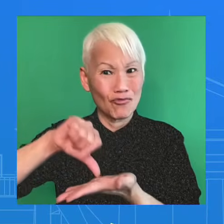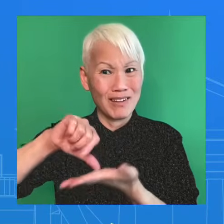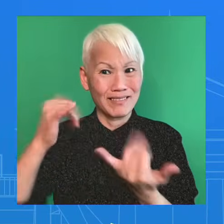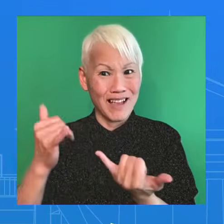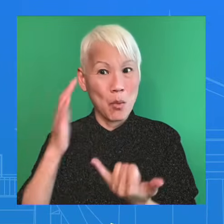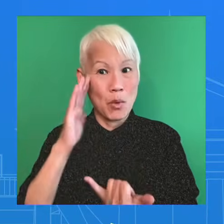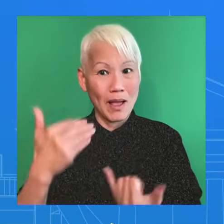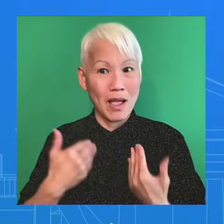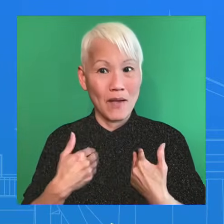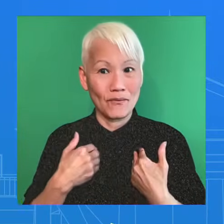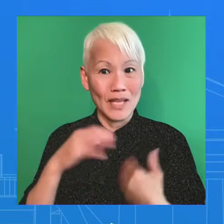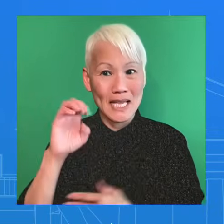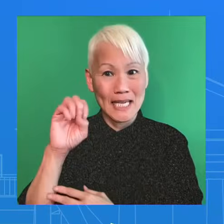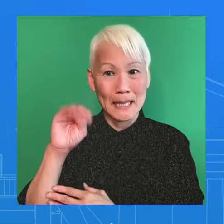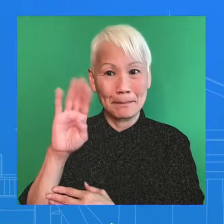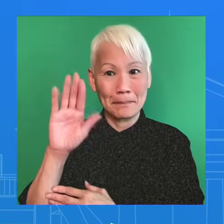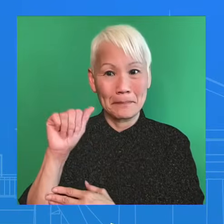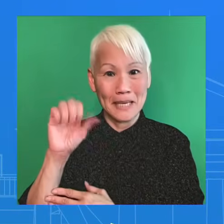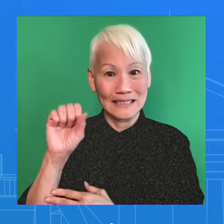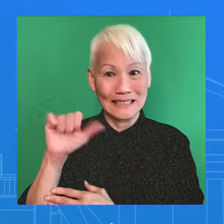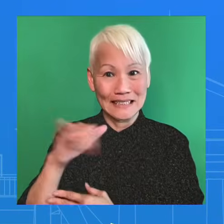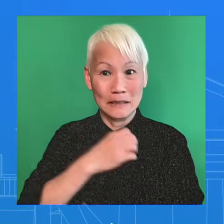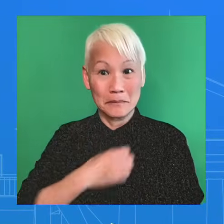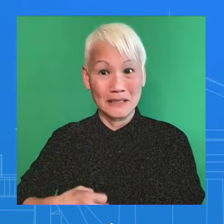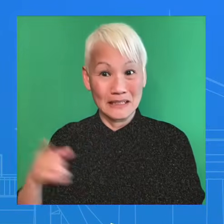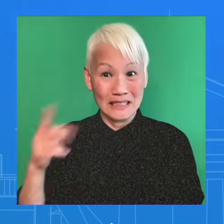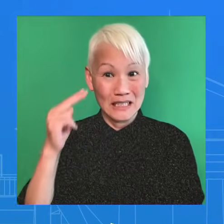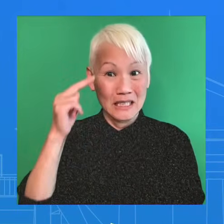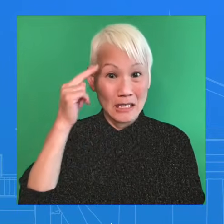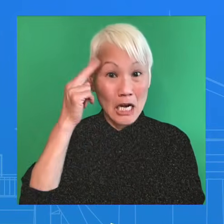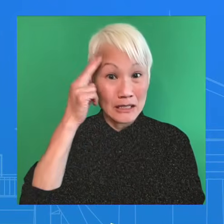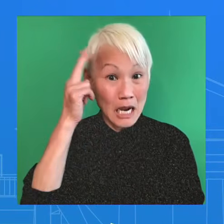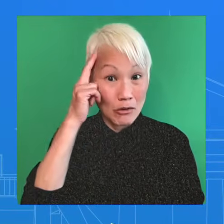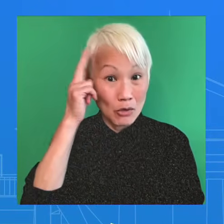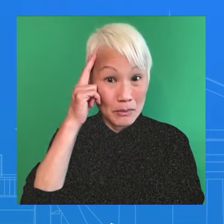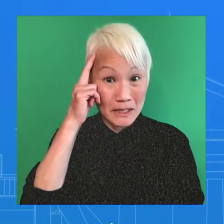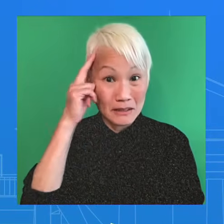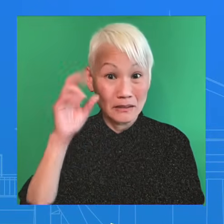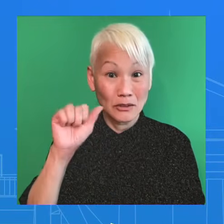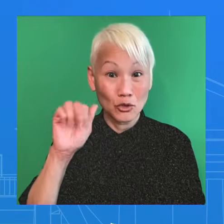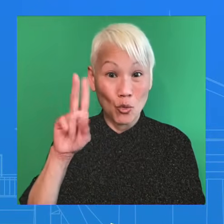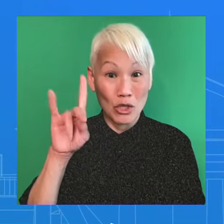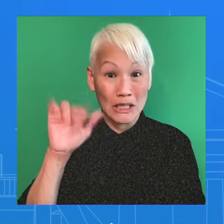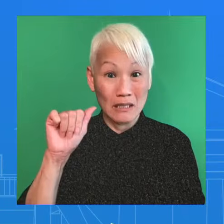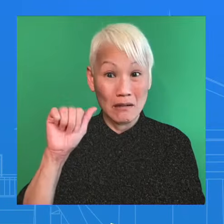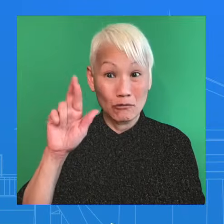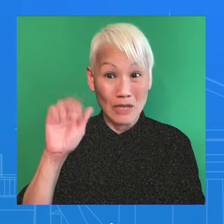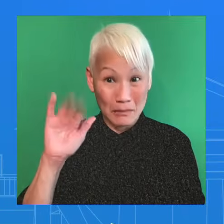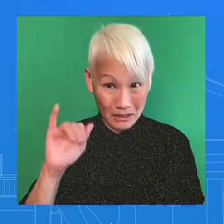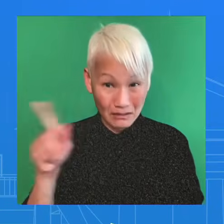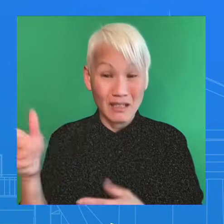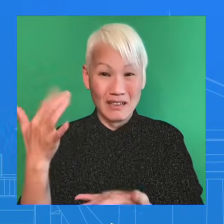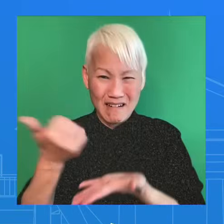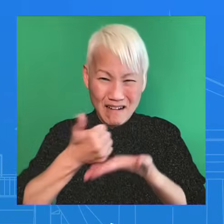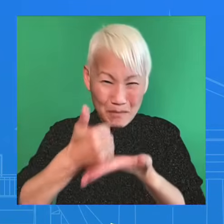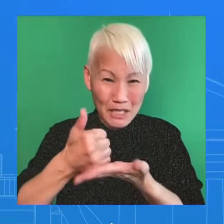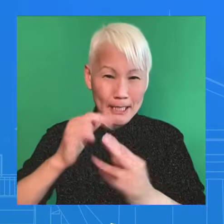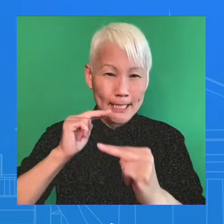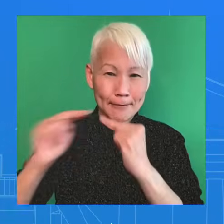and it was a Chinese-brokered deal. I just wanted to get the U.S.'s assessment on what this could mean, what the implications are. Will this help the security situation